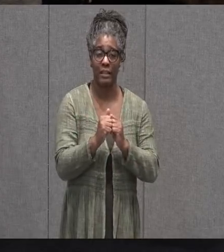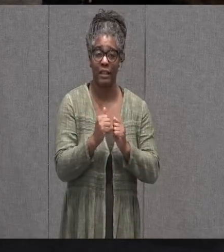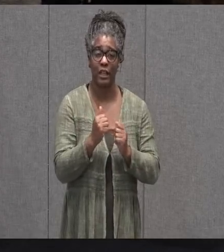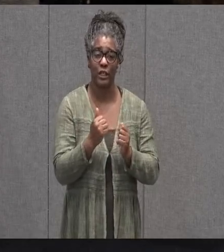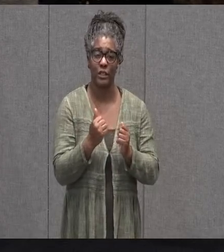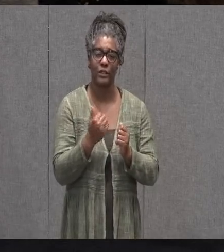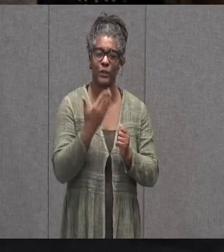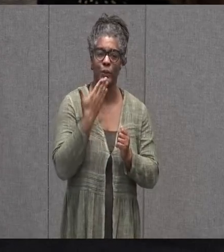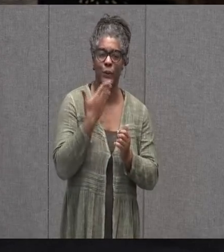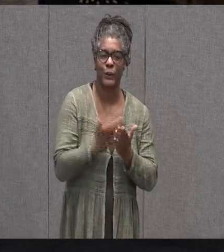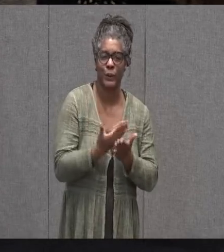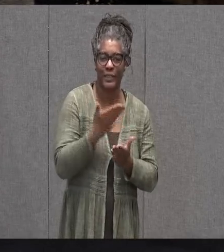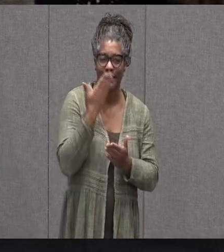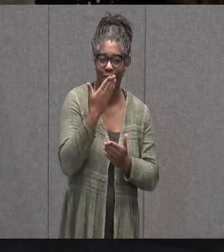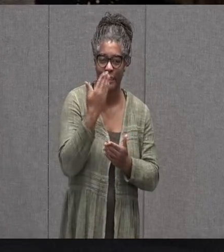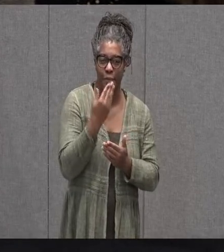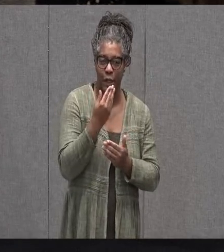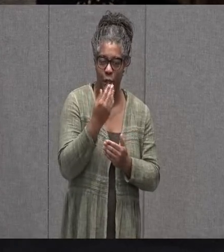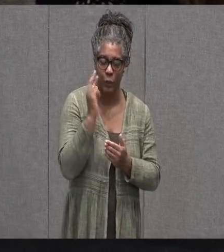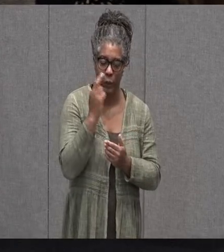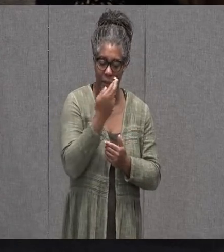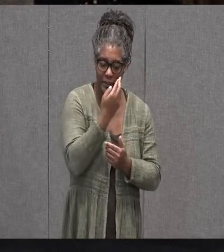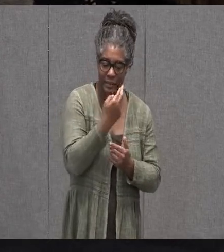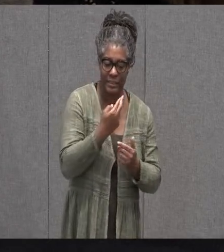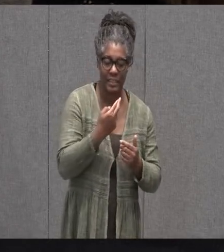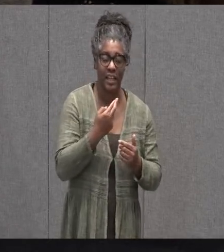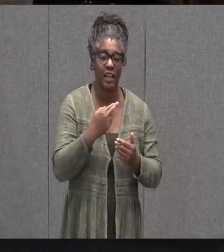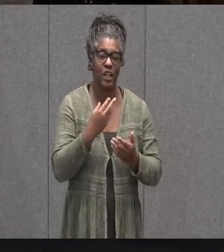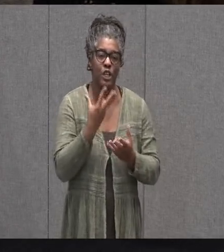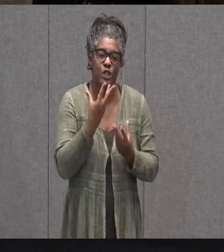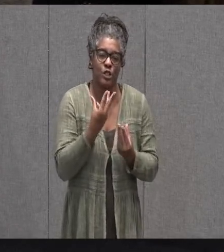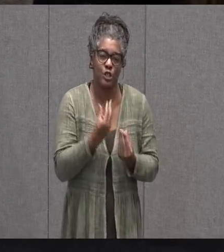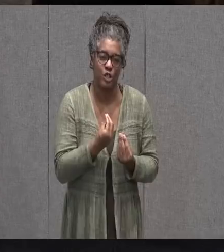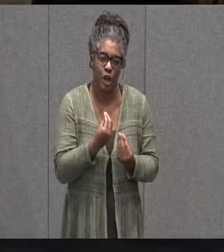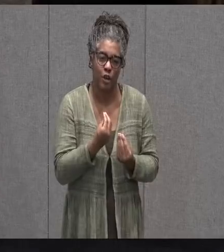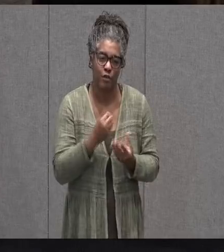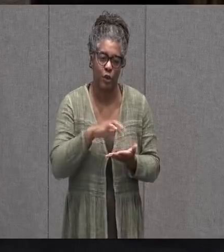a soft warm cookie, a fine paper hat,